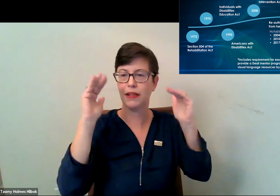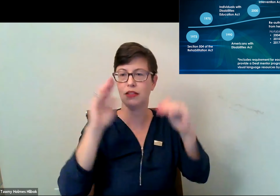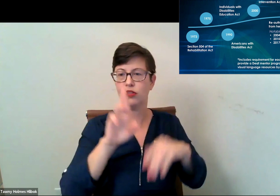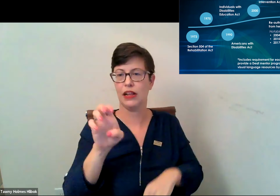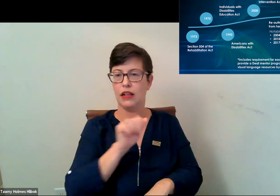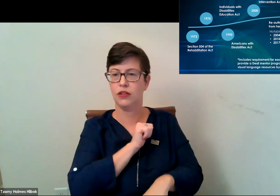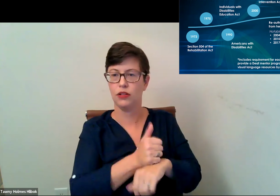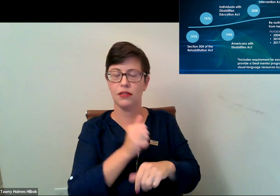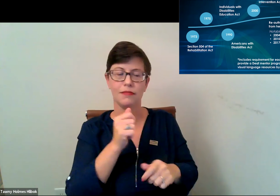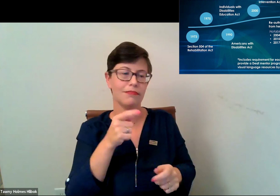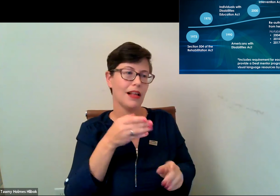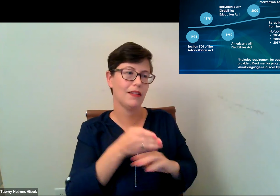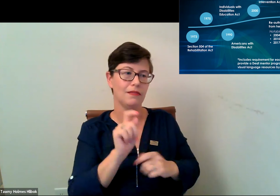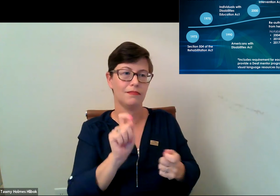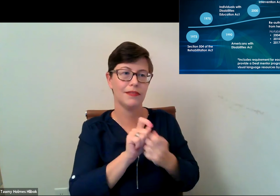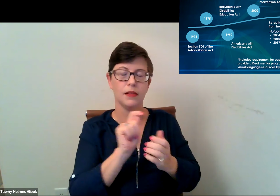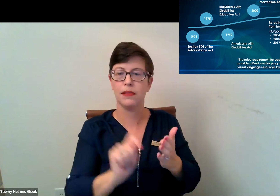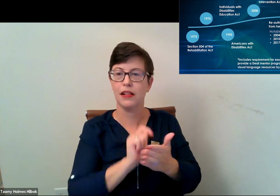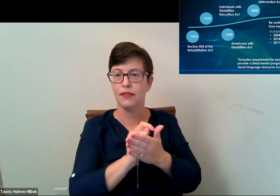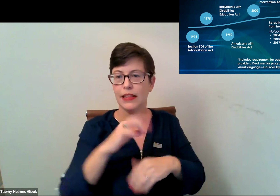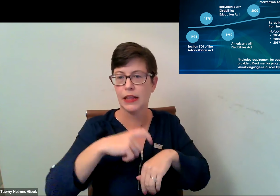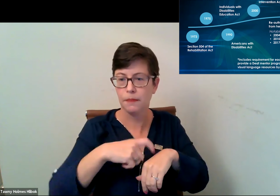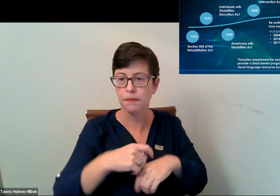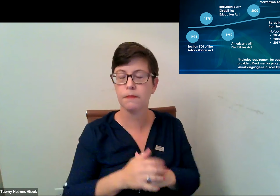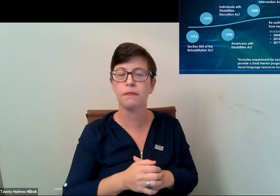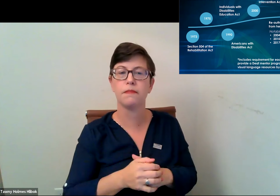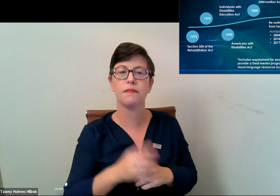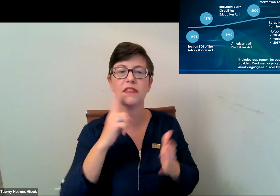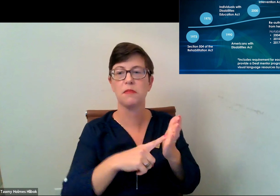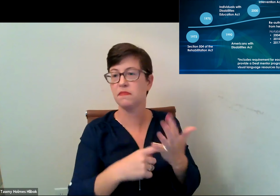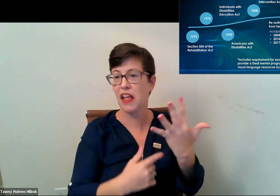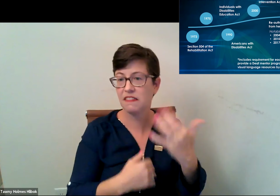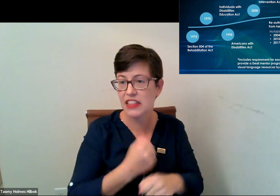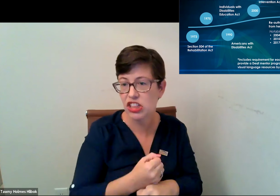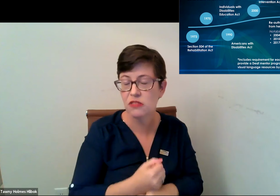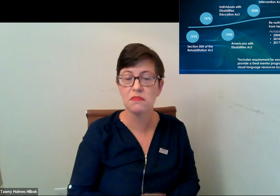and then makes adjustments to expectations in the reauthorization, including those different details of the time so.